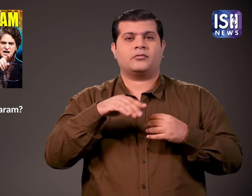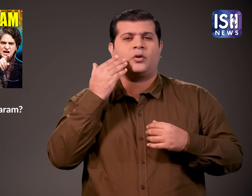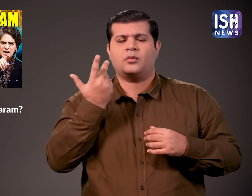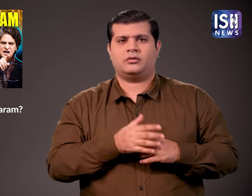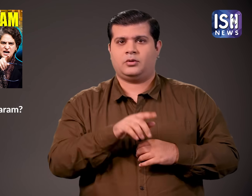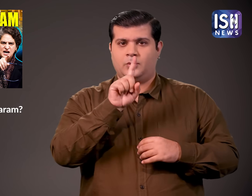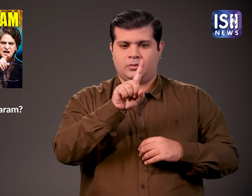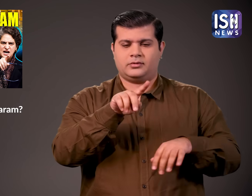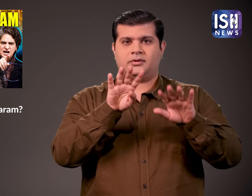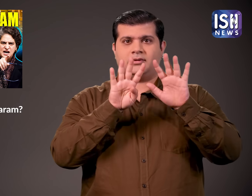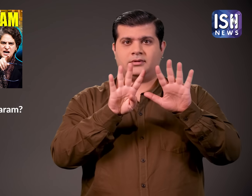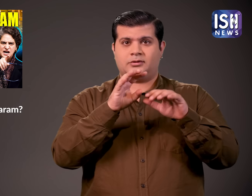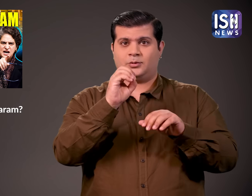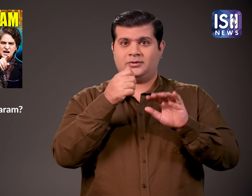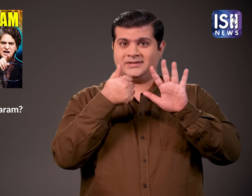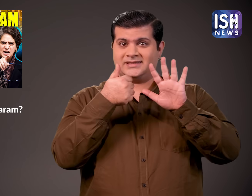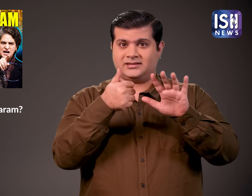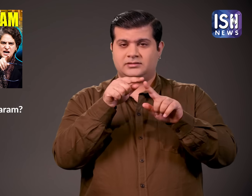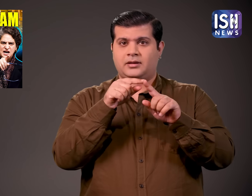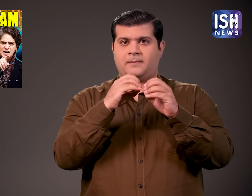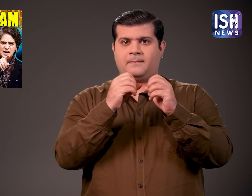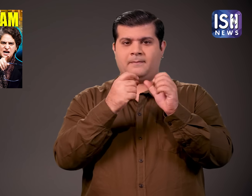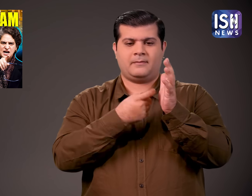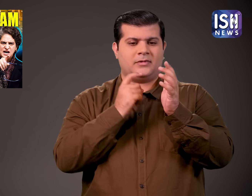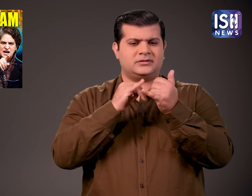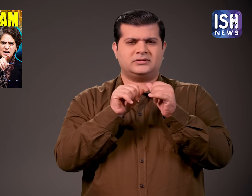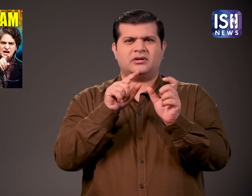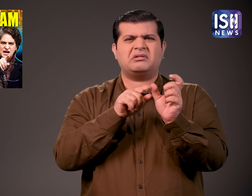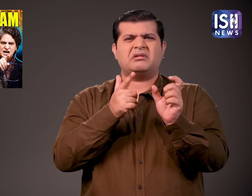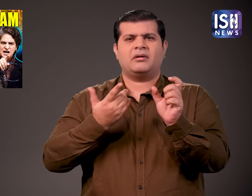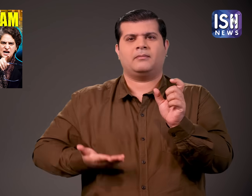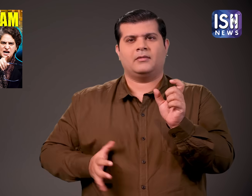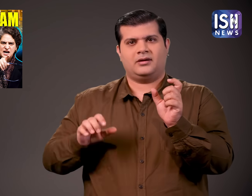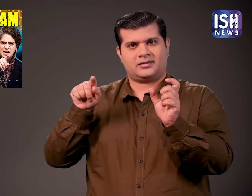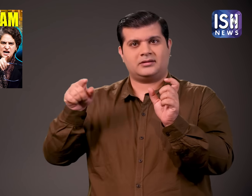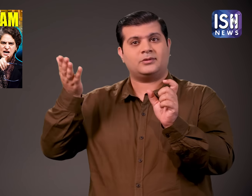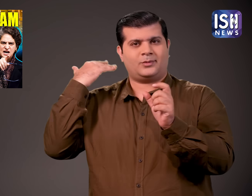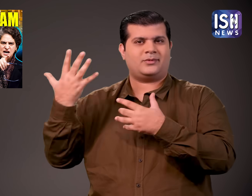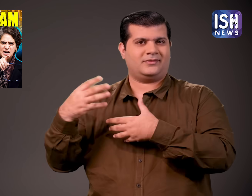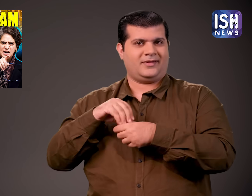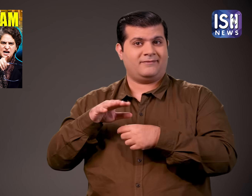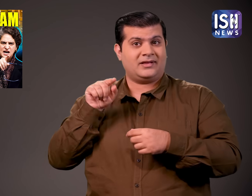In 1906, at Barisal, now in Bangladesh,